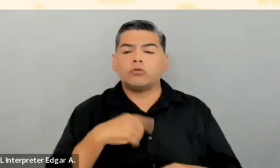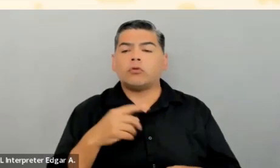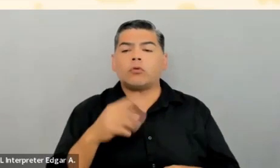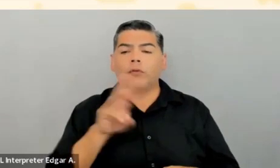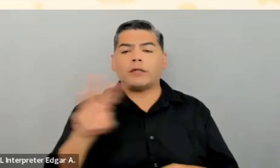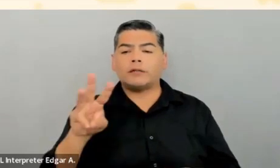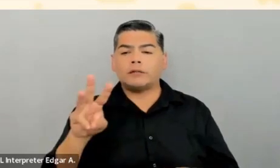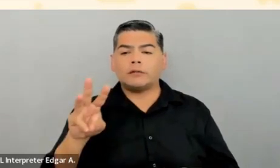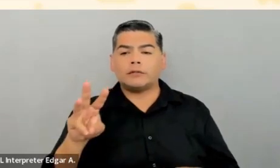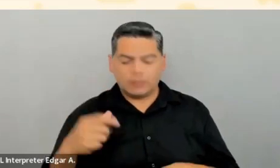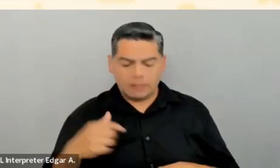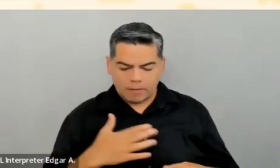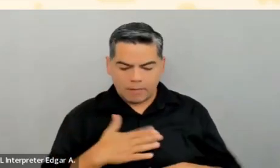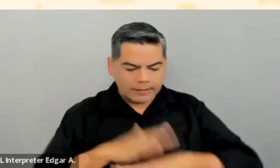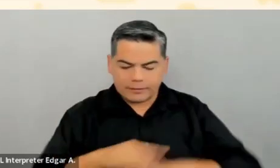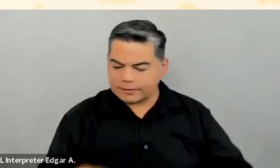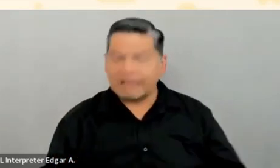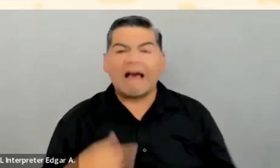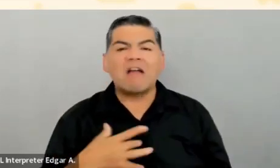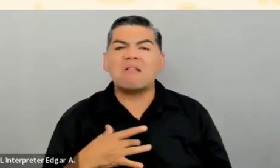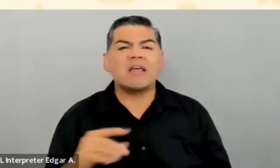I do not use one. It actually bothers my hand to use a mouse.